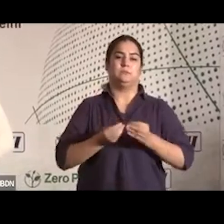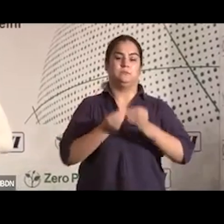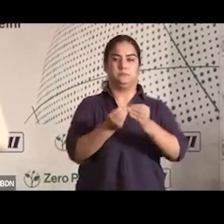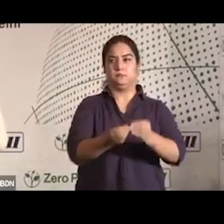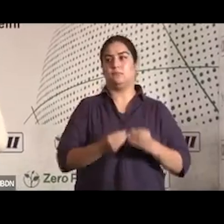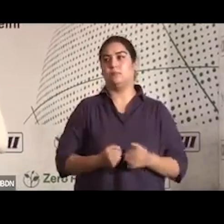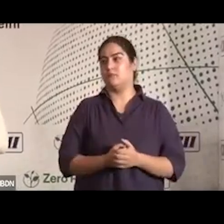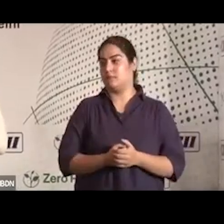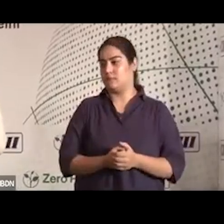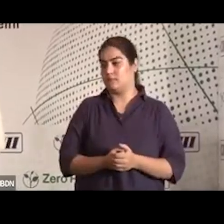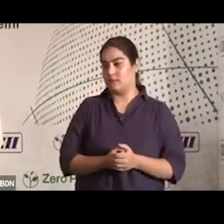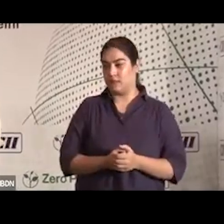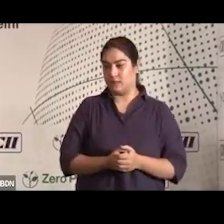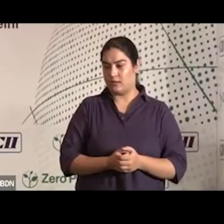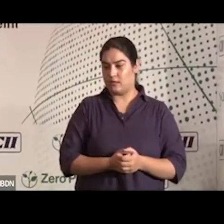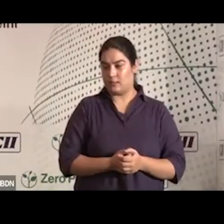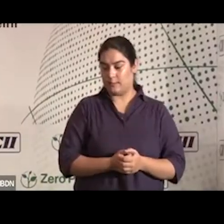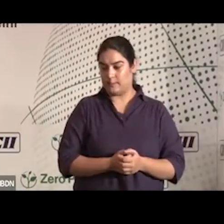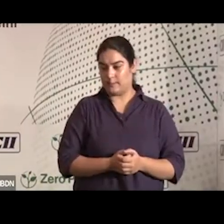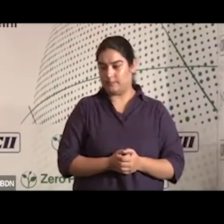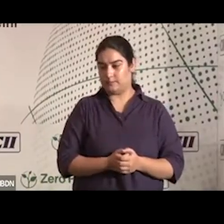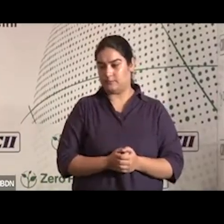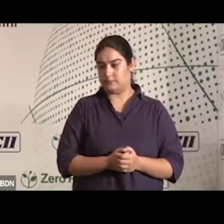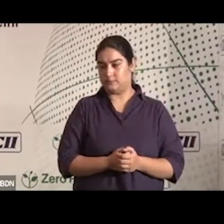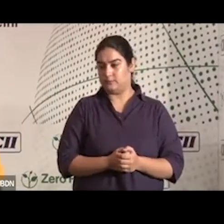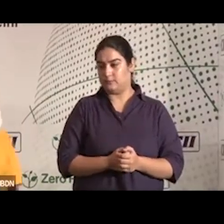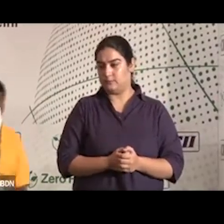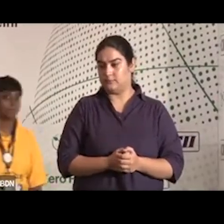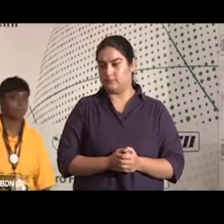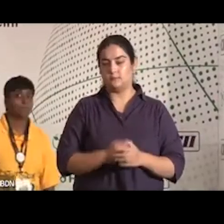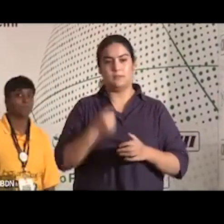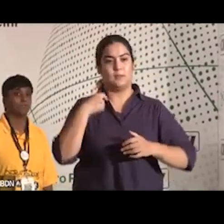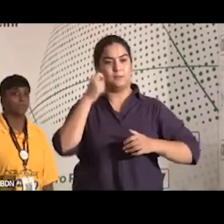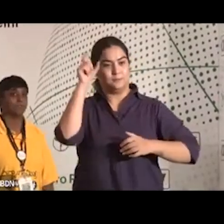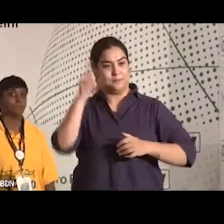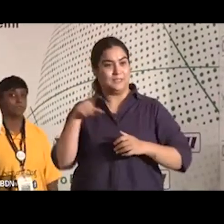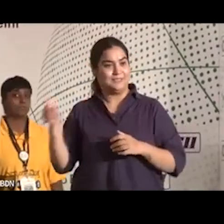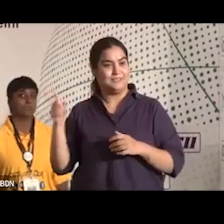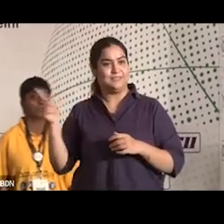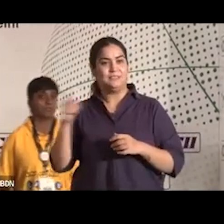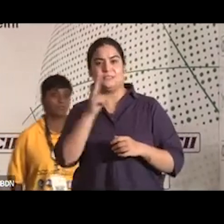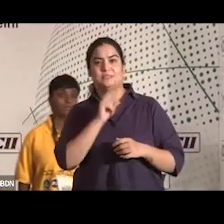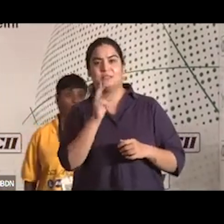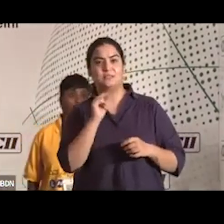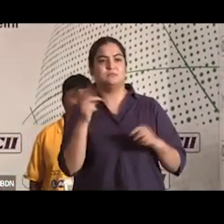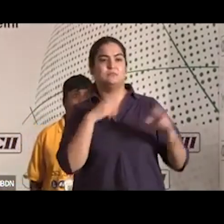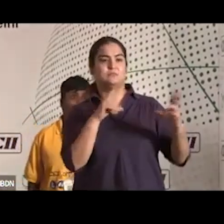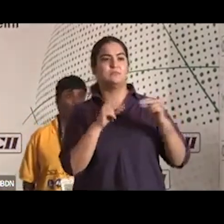I have with me, you know, Michael and myself were talking and we said we can't say